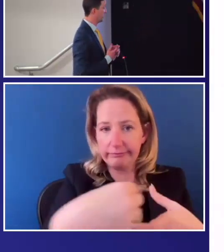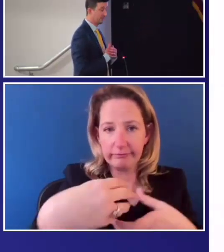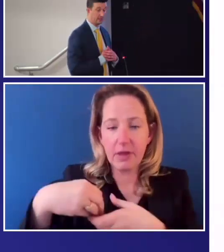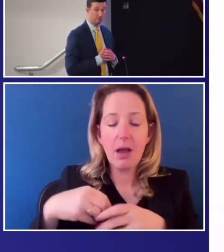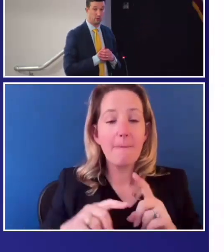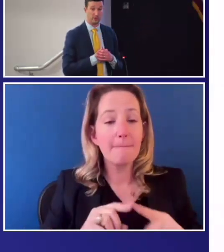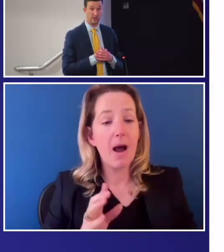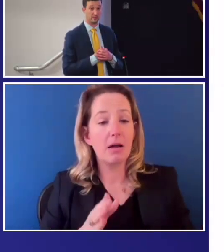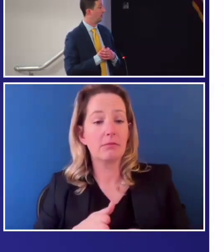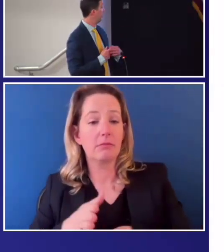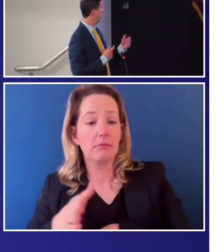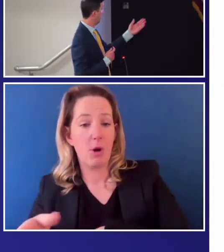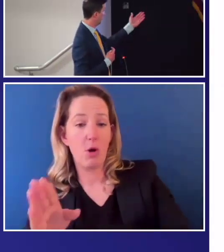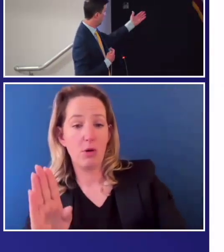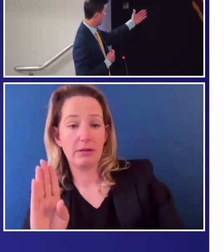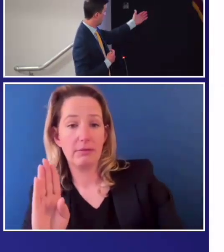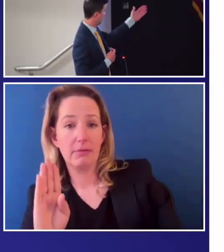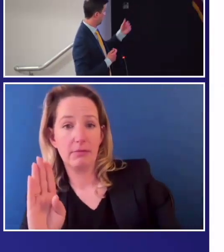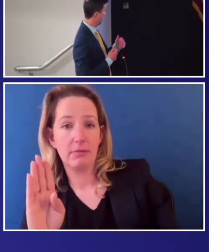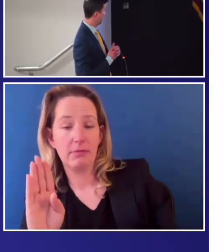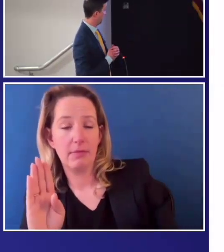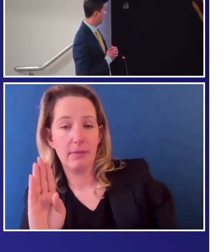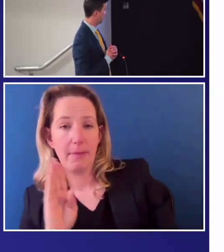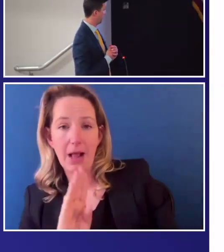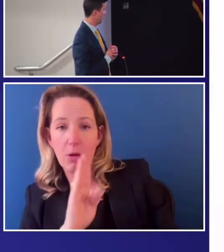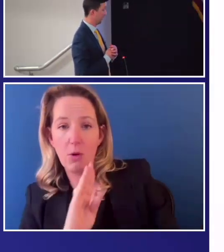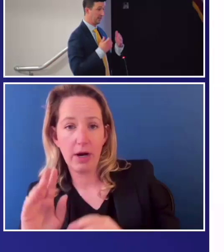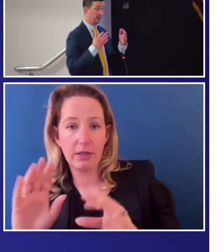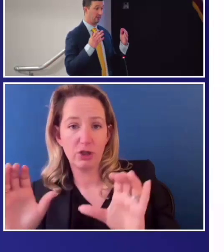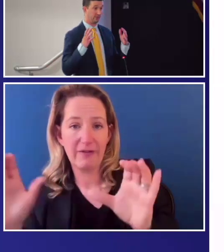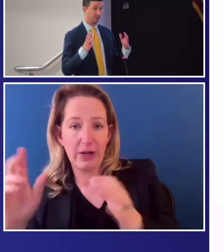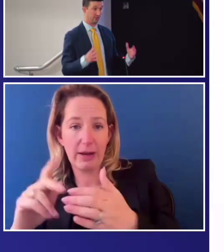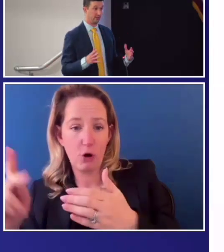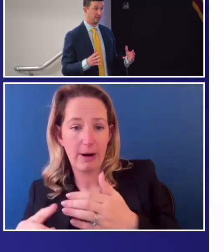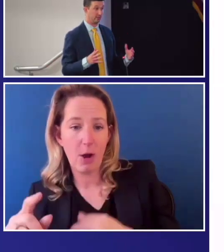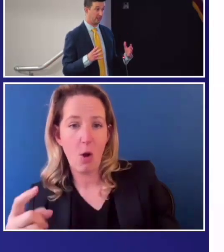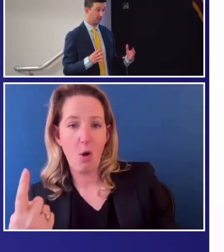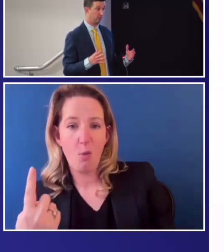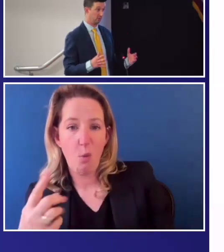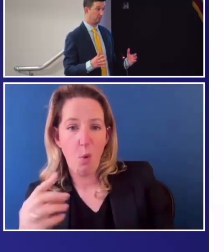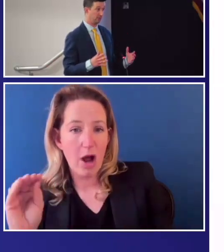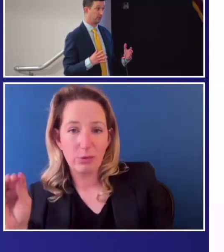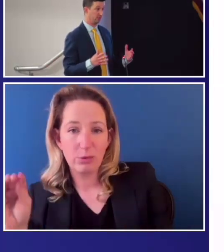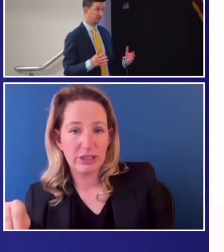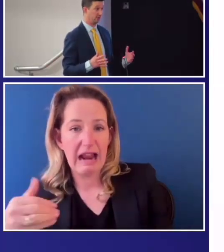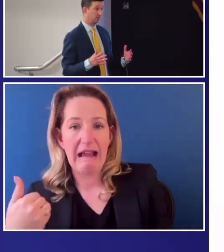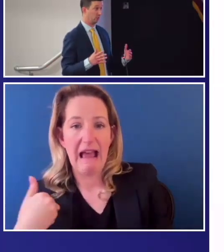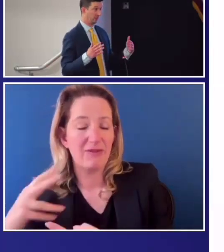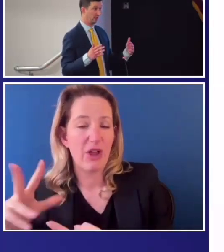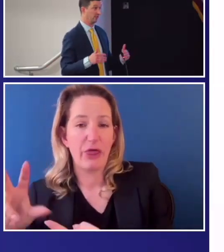certificate programs, only 1% of those programs have 30 Title IV completers in a single award year,